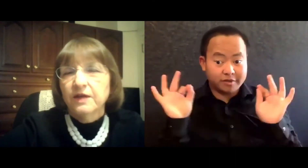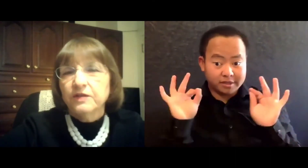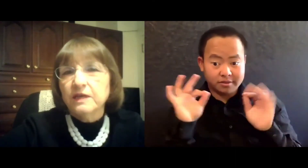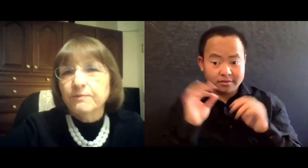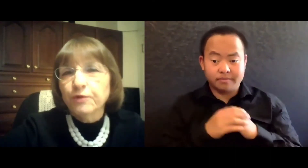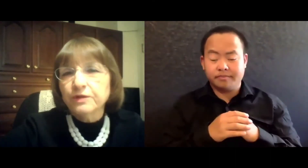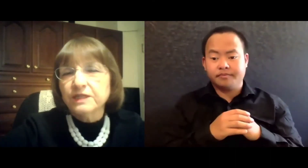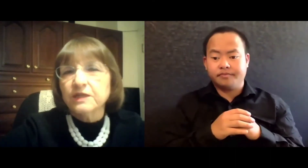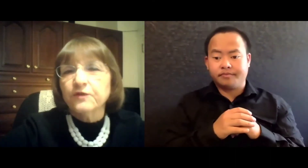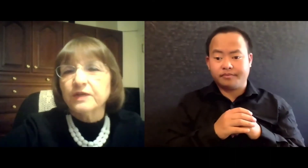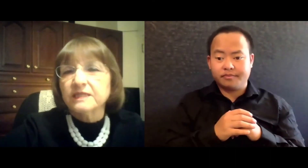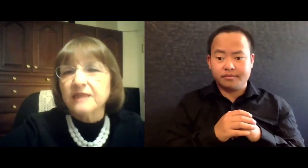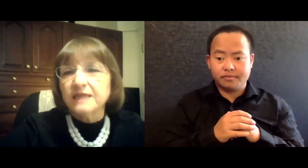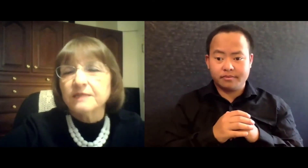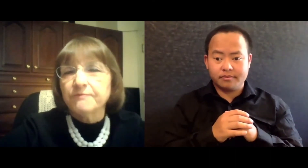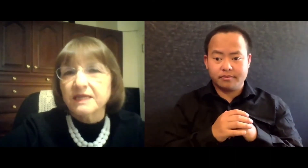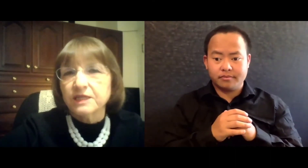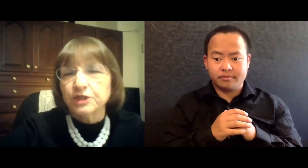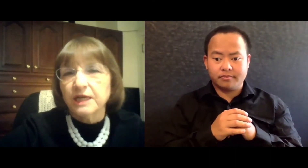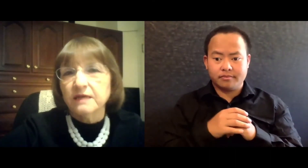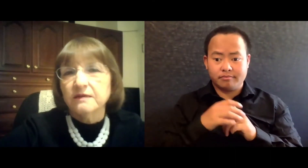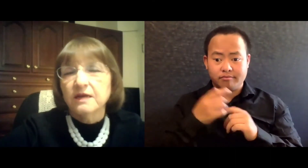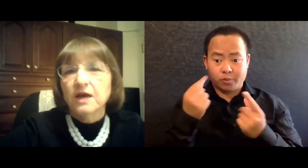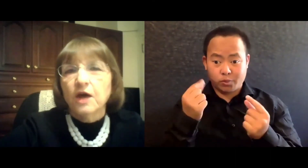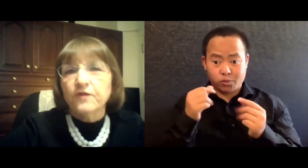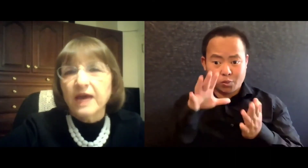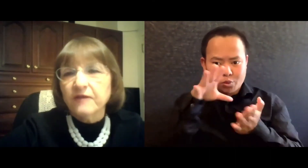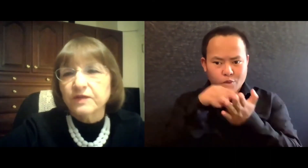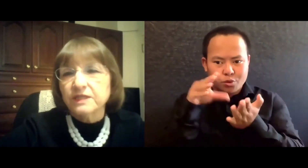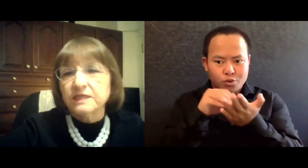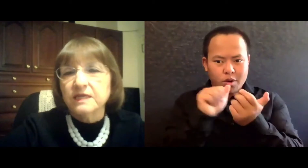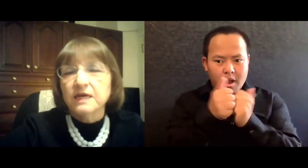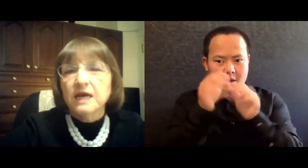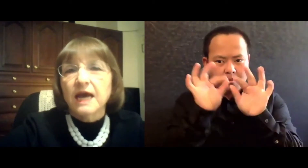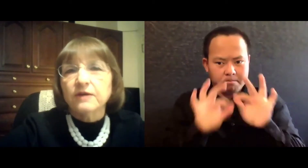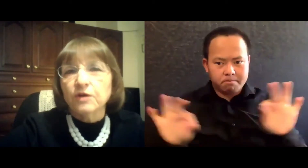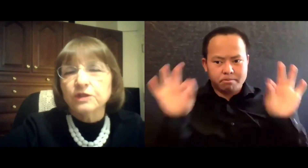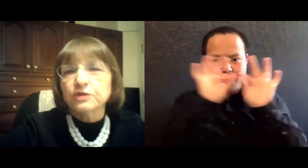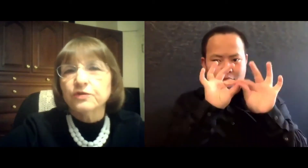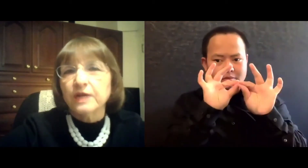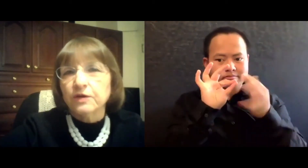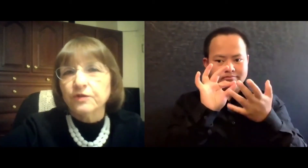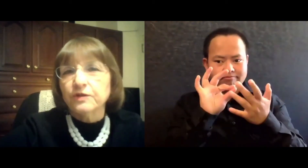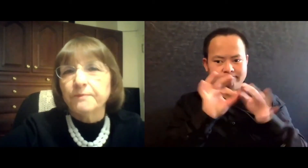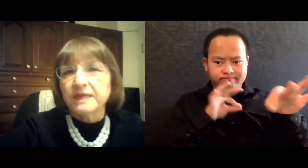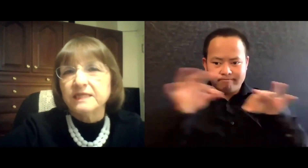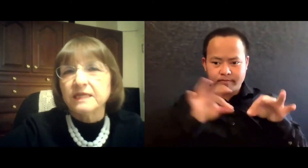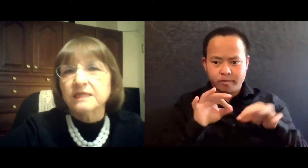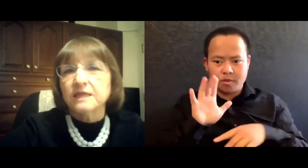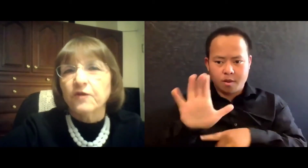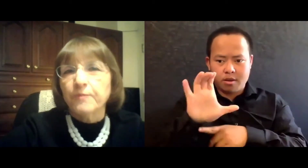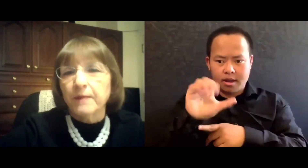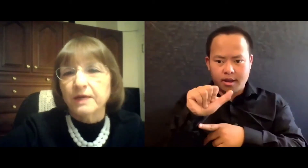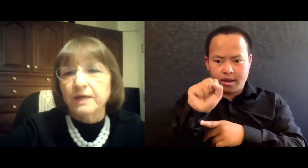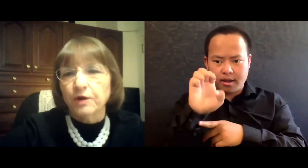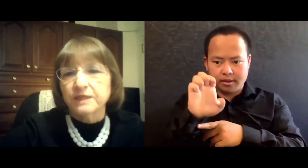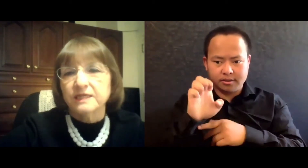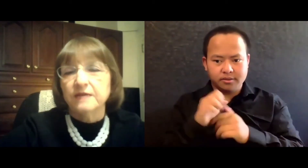the importance of concise messaging of advocacy, and also they learn the basics of public policy.